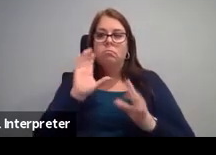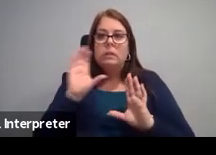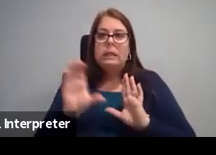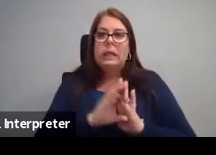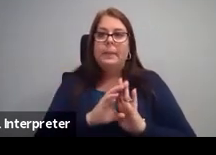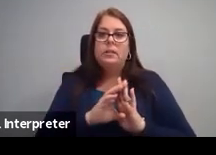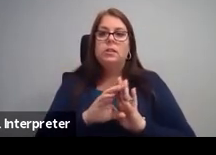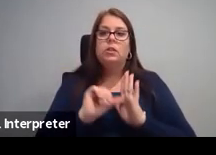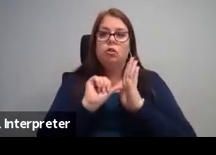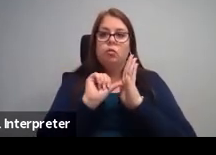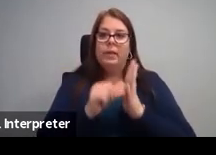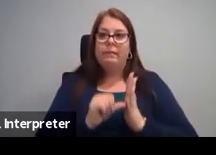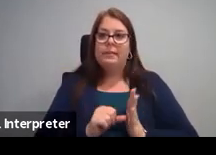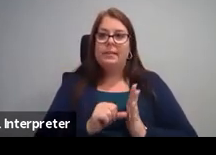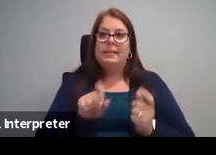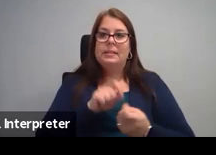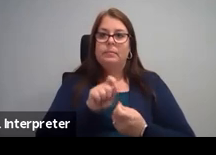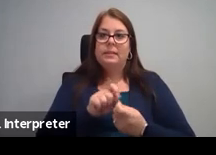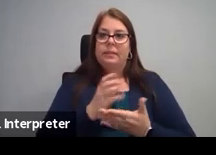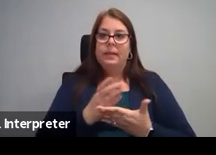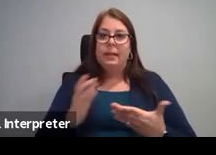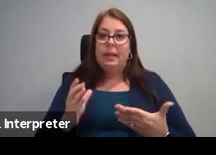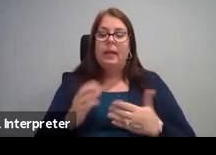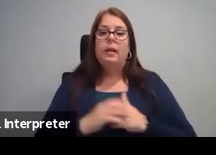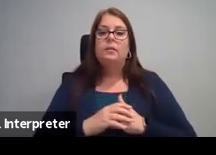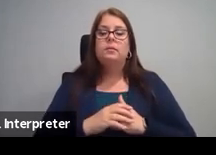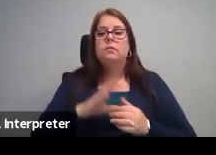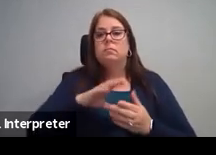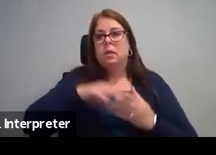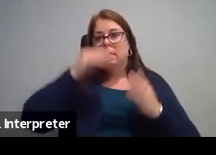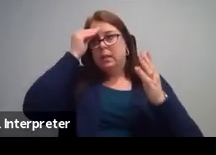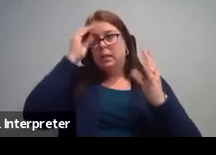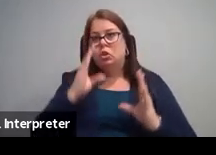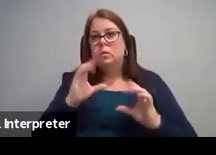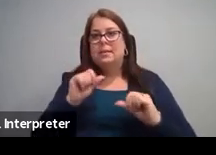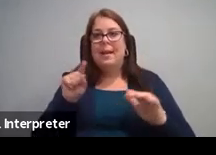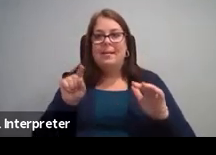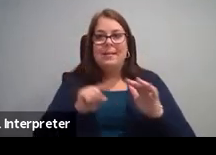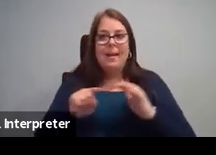Cathy Reznicek: Things. Cathy Reznicek: And as students then navigate through Cathy Reznicek: The course.